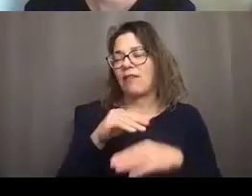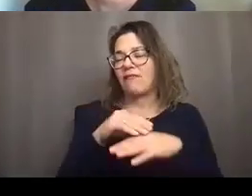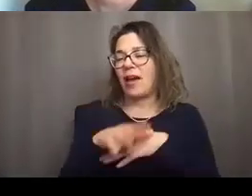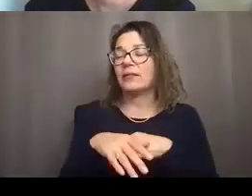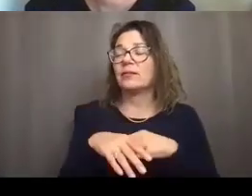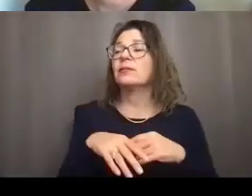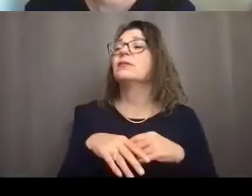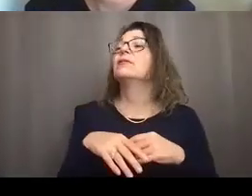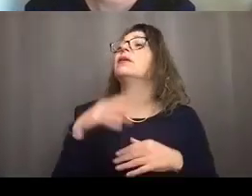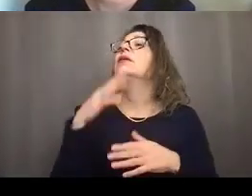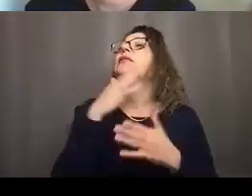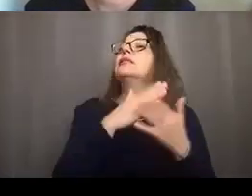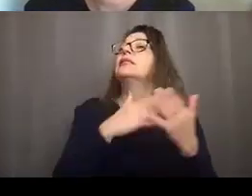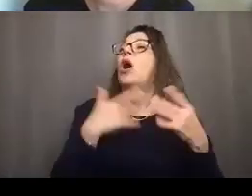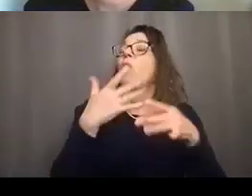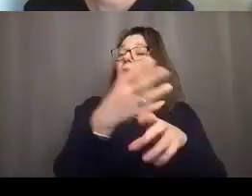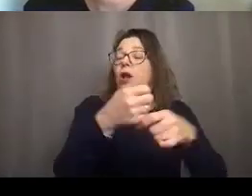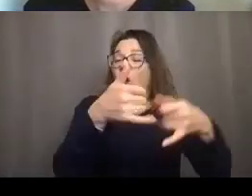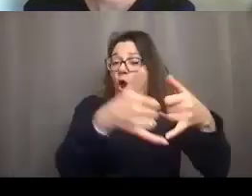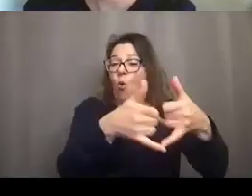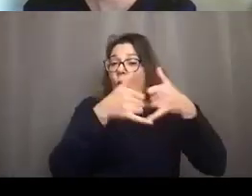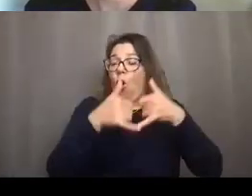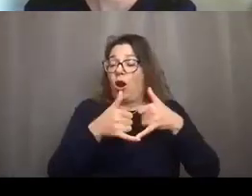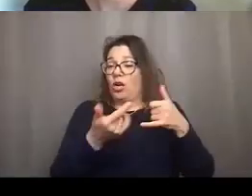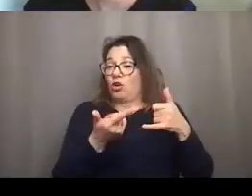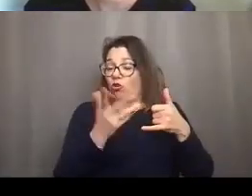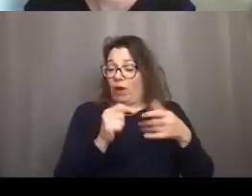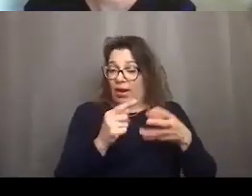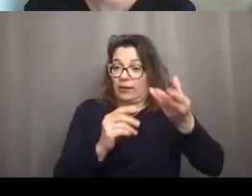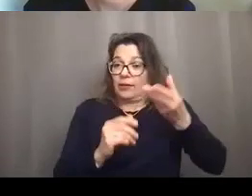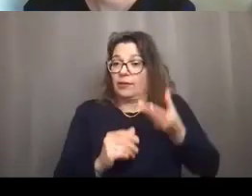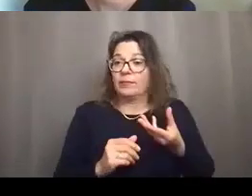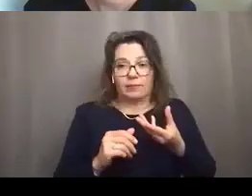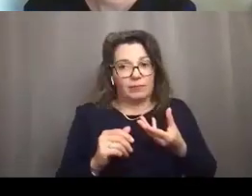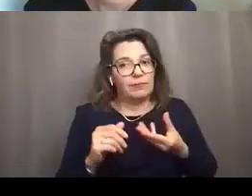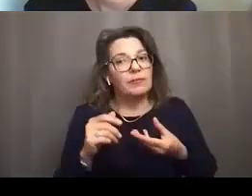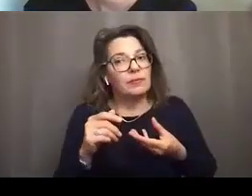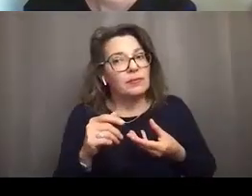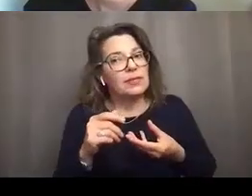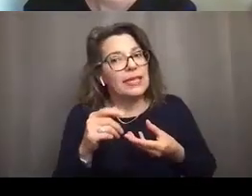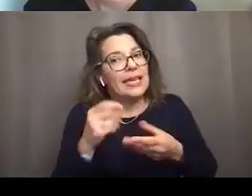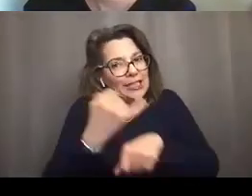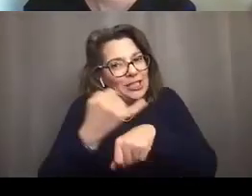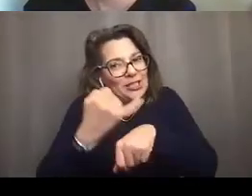somebody is awarded a grant, and remember, grants are actually awarded to institutions,